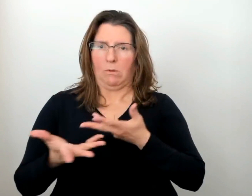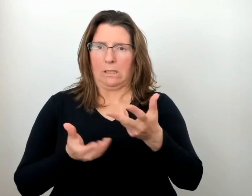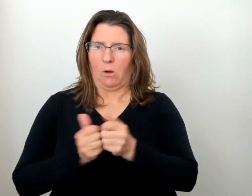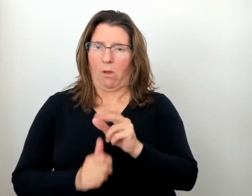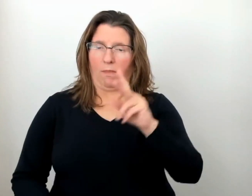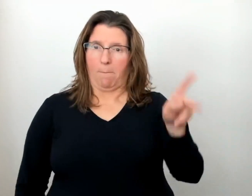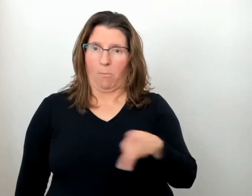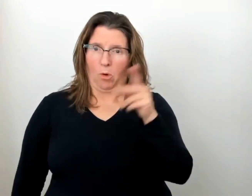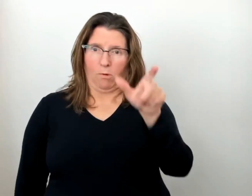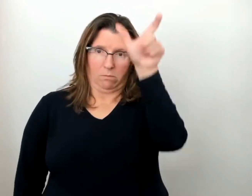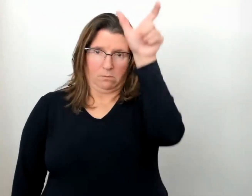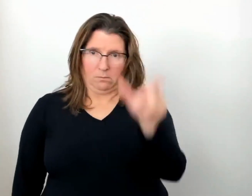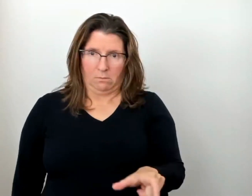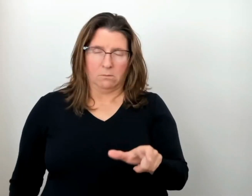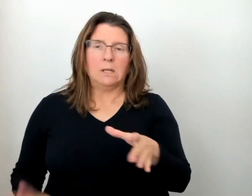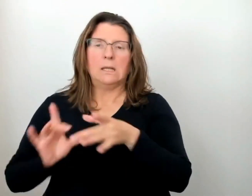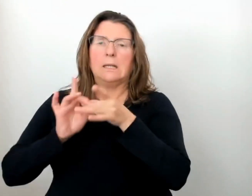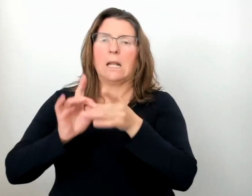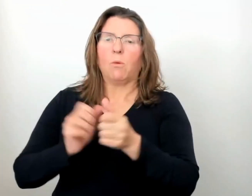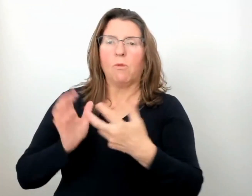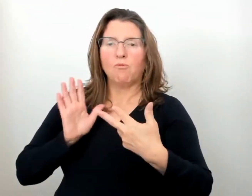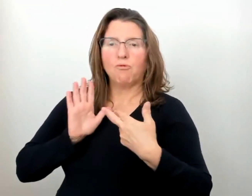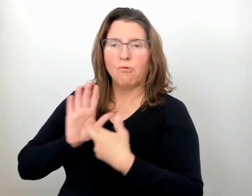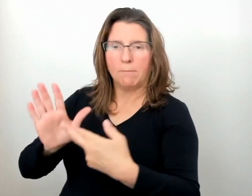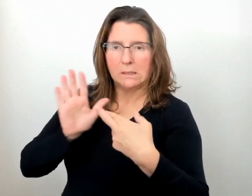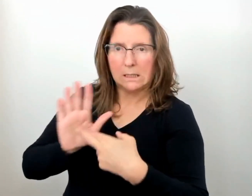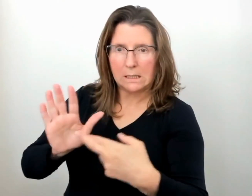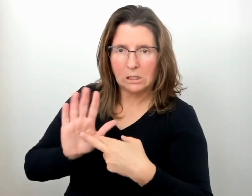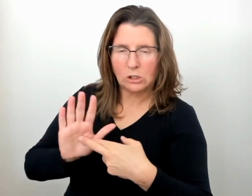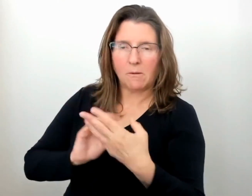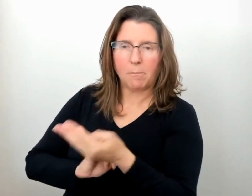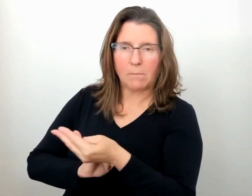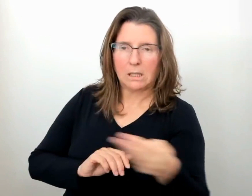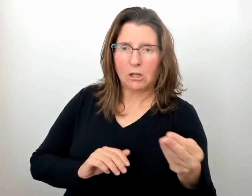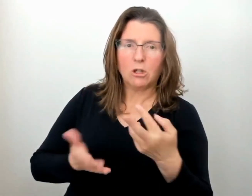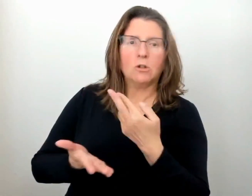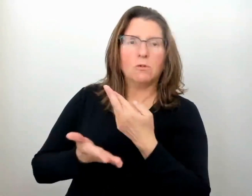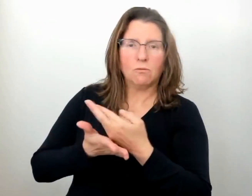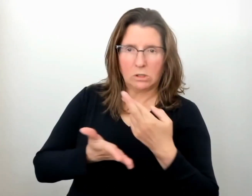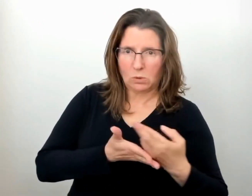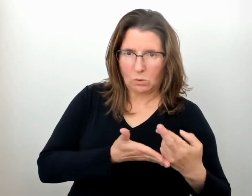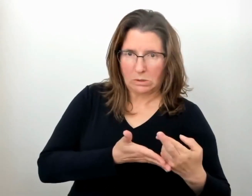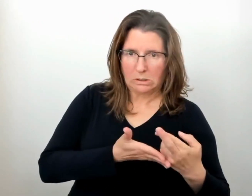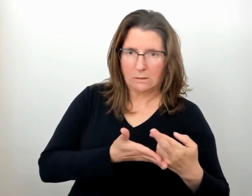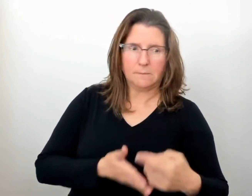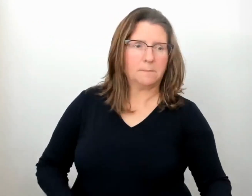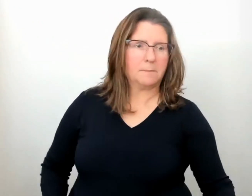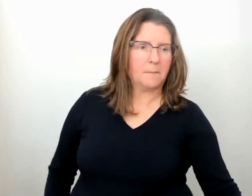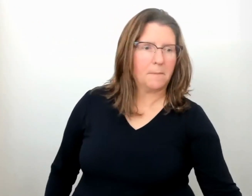Now we will look more closely at the 'representation' principle, which focuses on materials and resources.